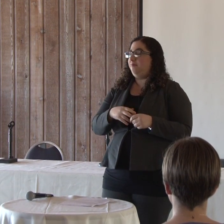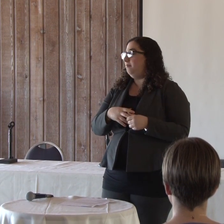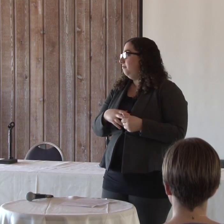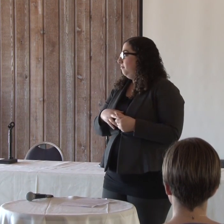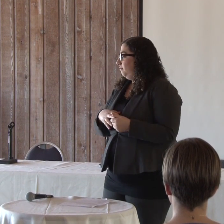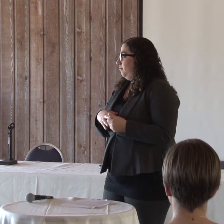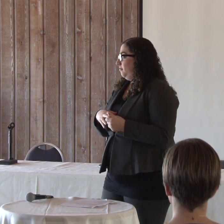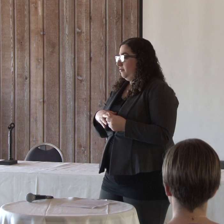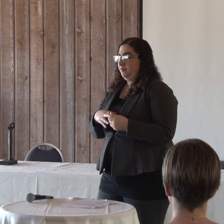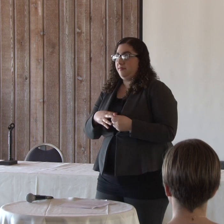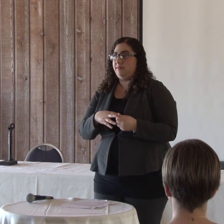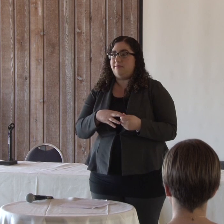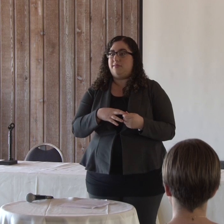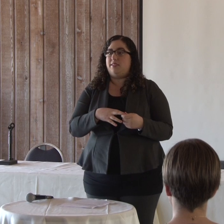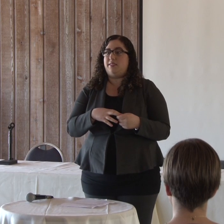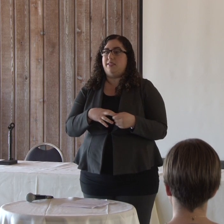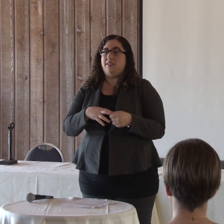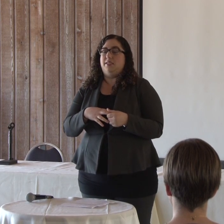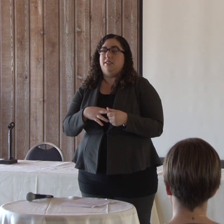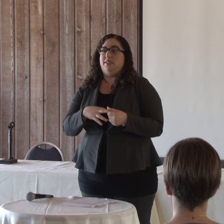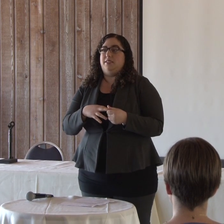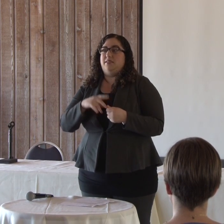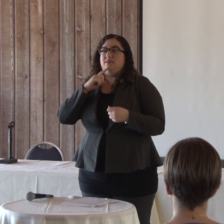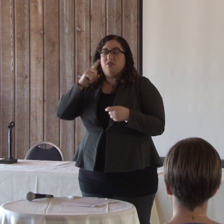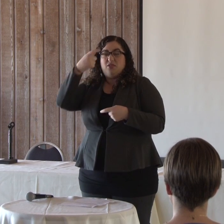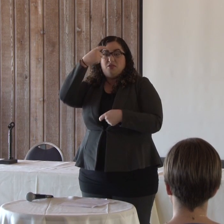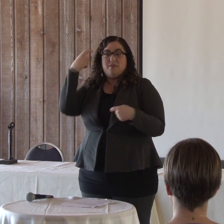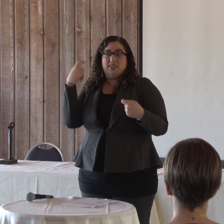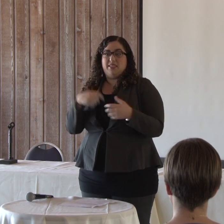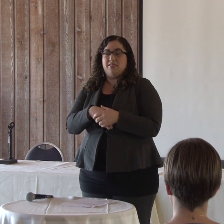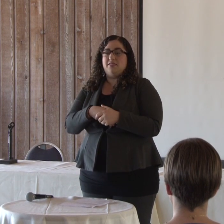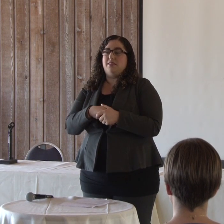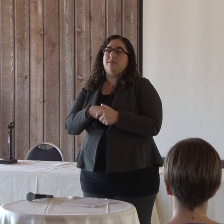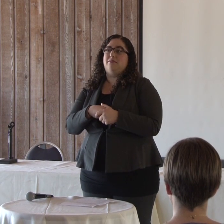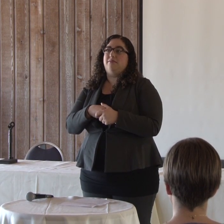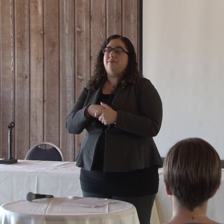That little girl saw that story. And that little girl was me.